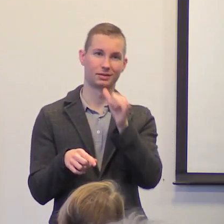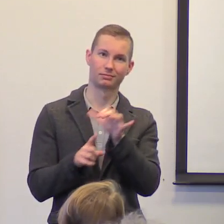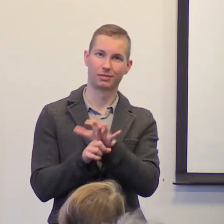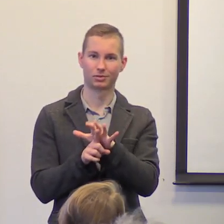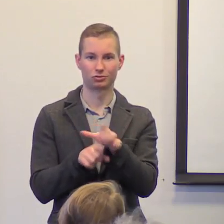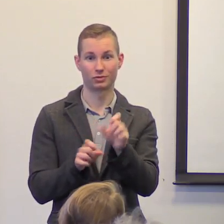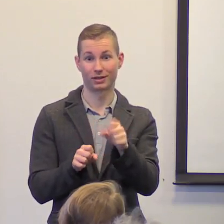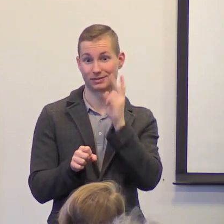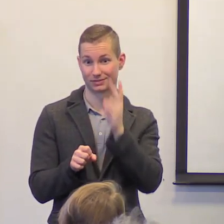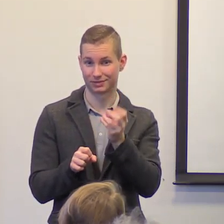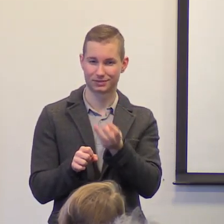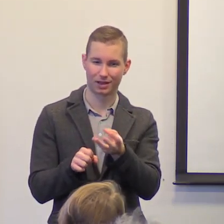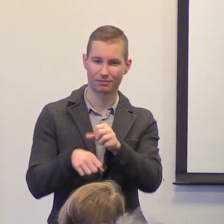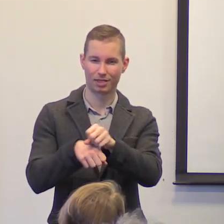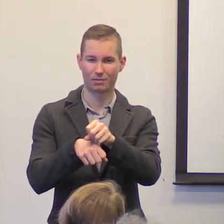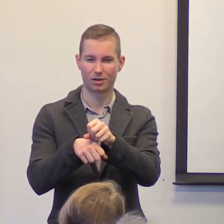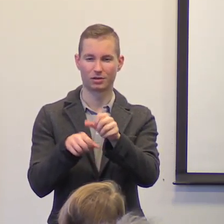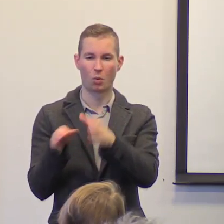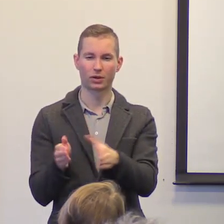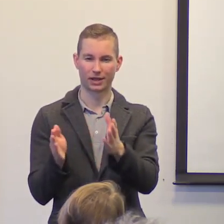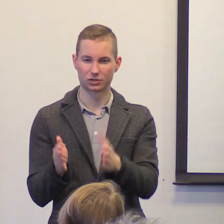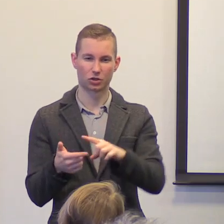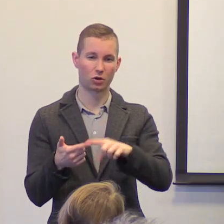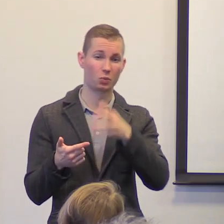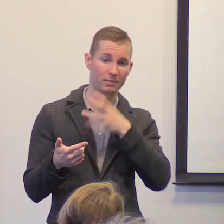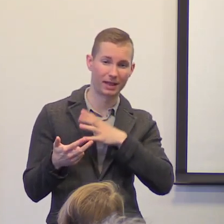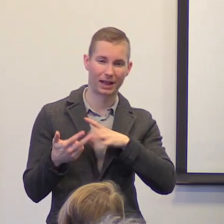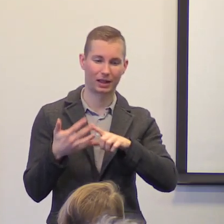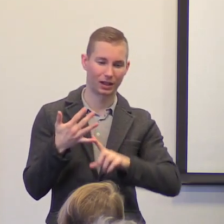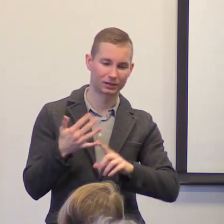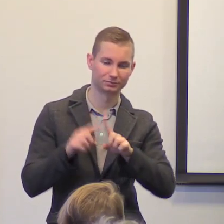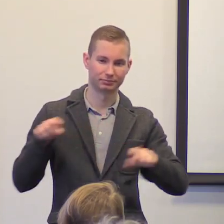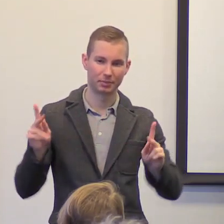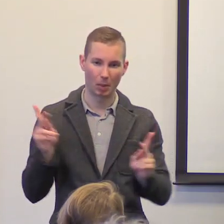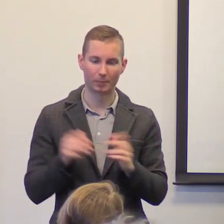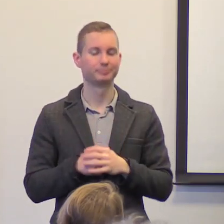You can see some labor organizers, some women, some etc.